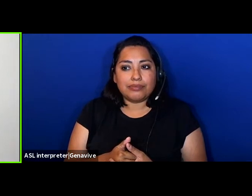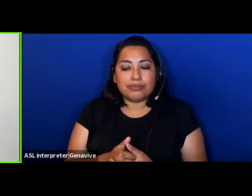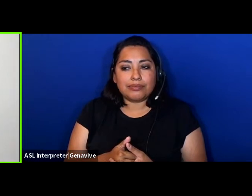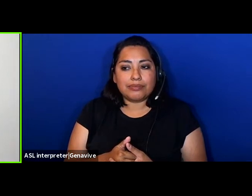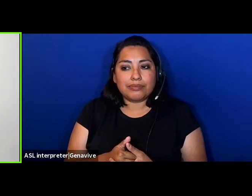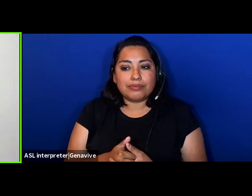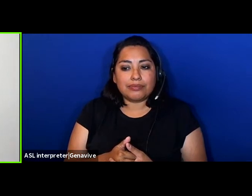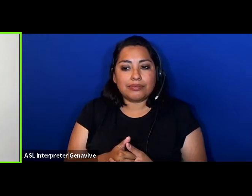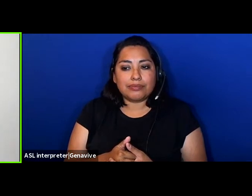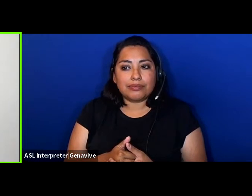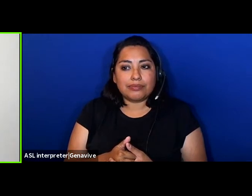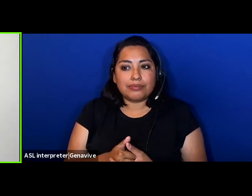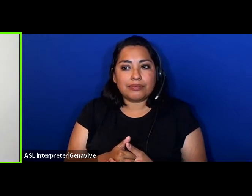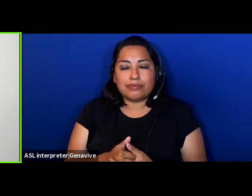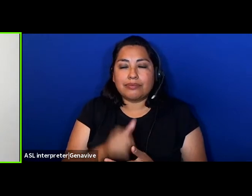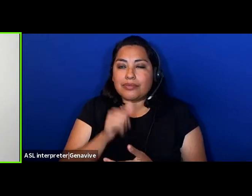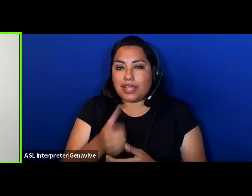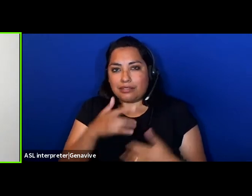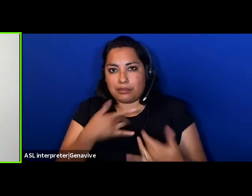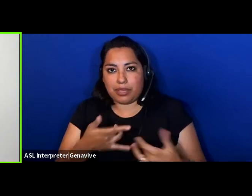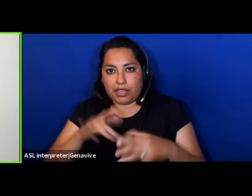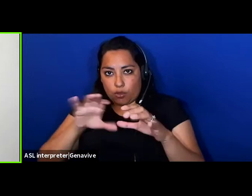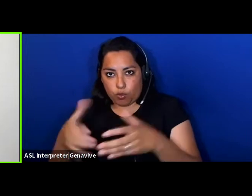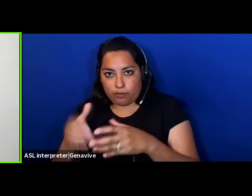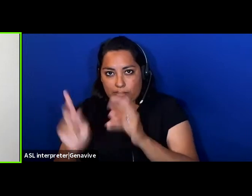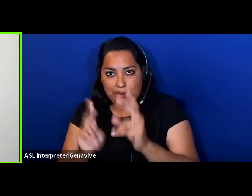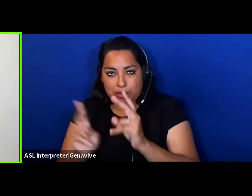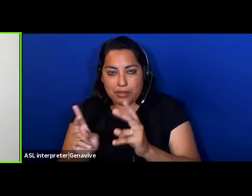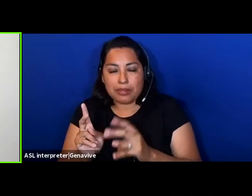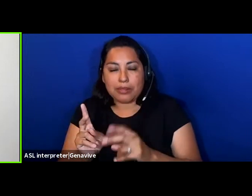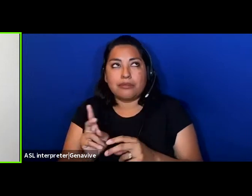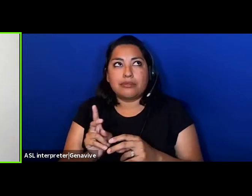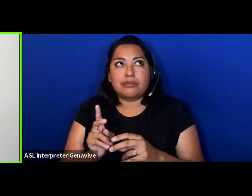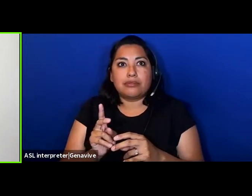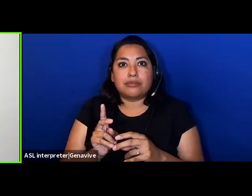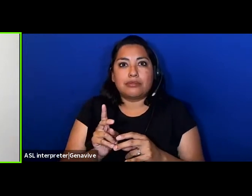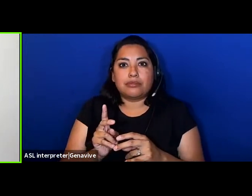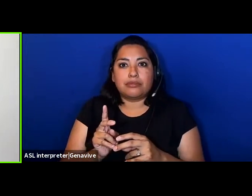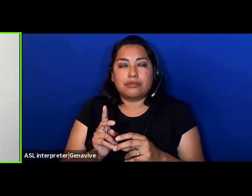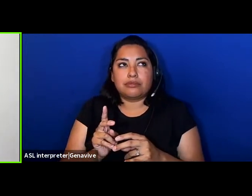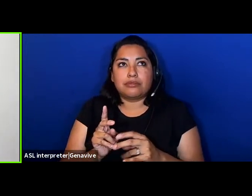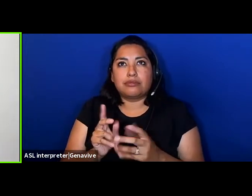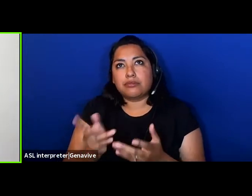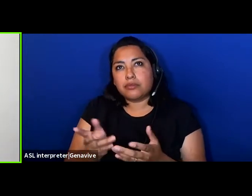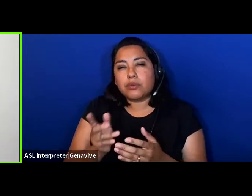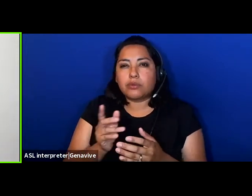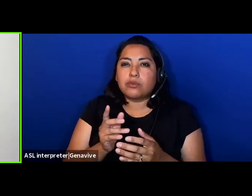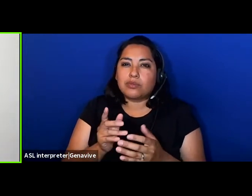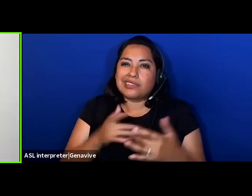it is not a whole group usually that's denying that. It is 1-2 people.